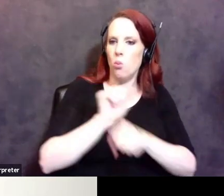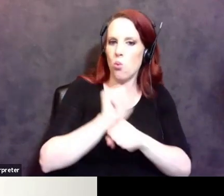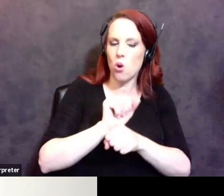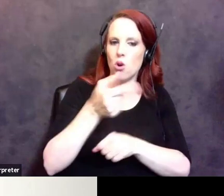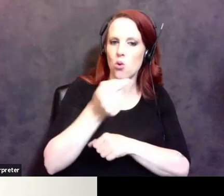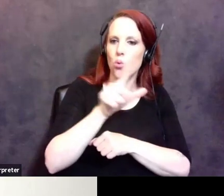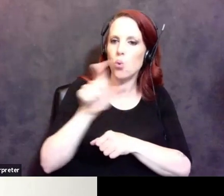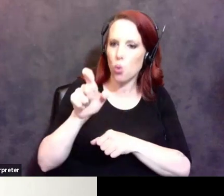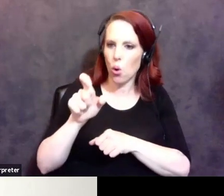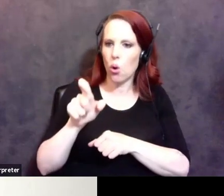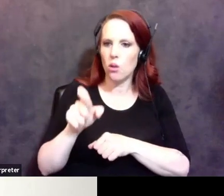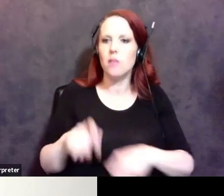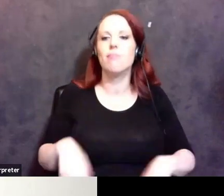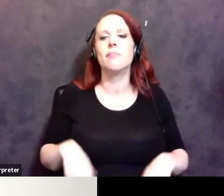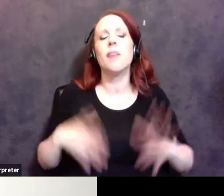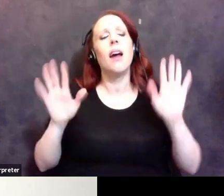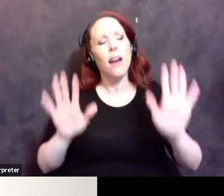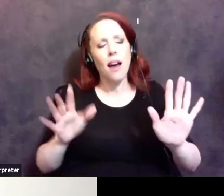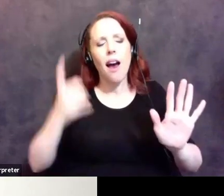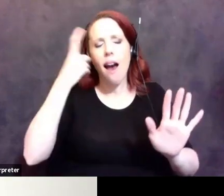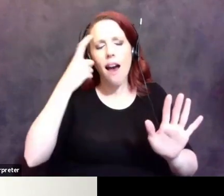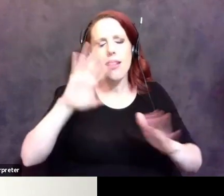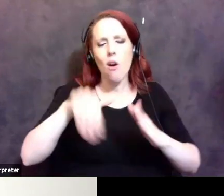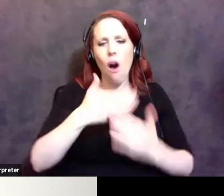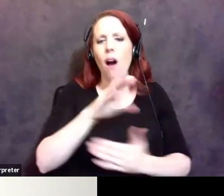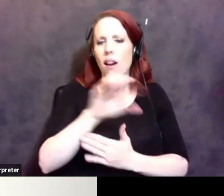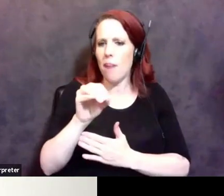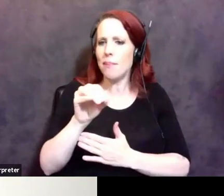companies still have work to do in terms of hiring, but for me that's saying, here is